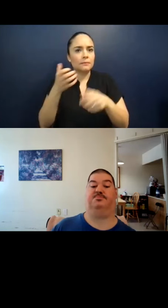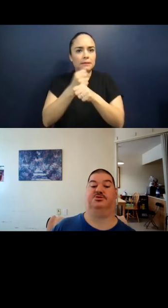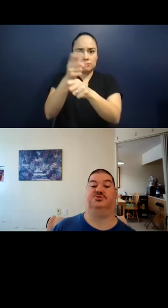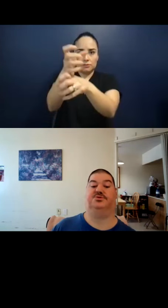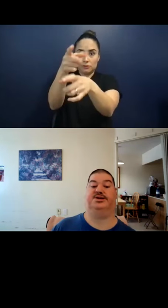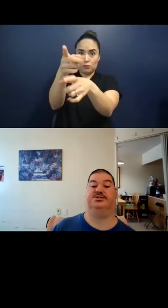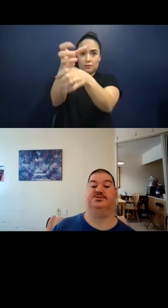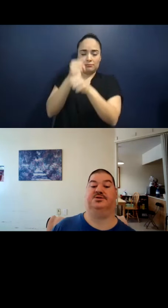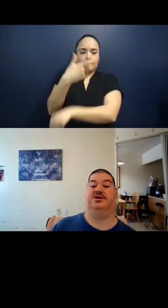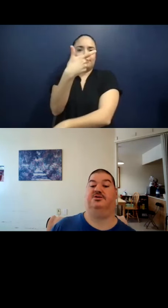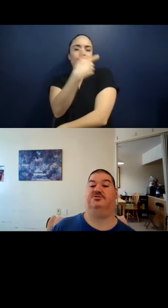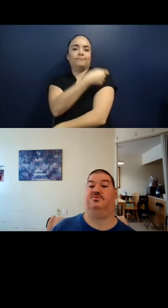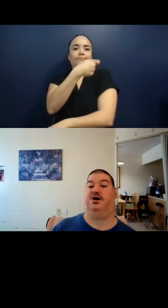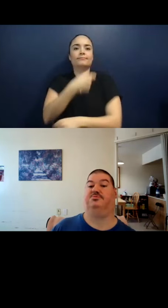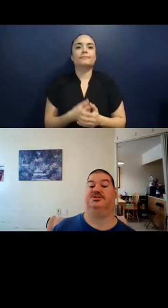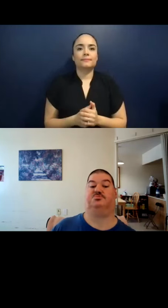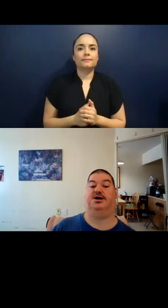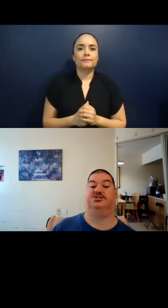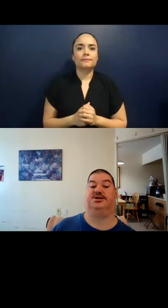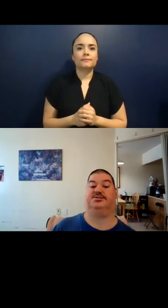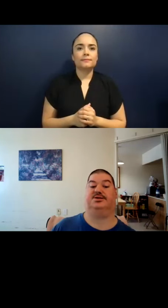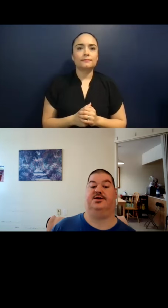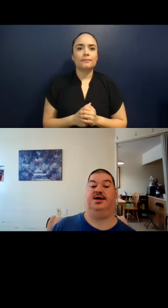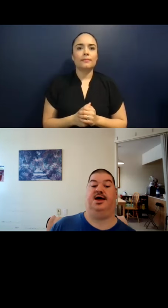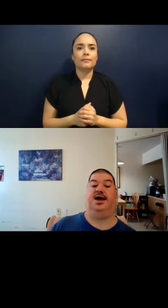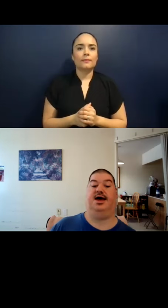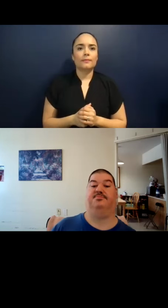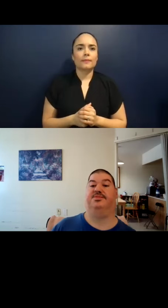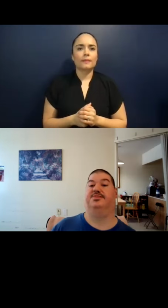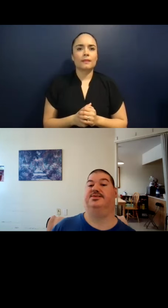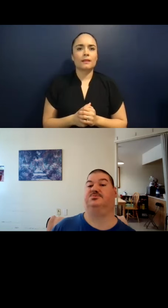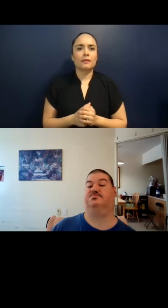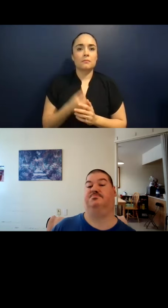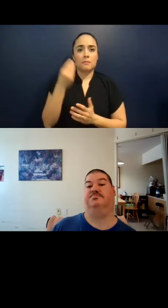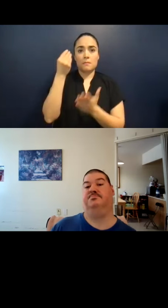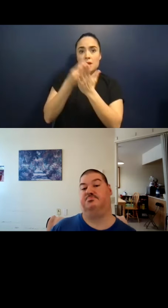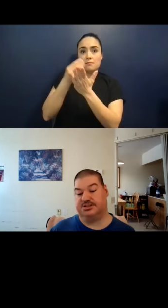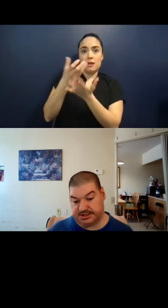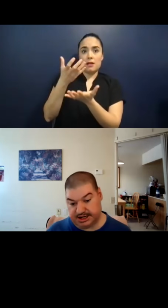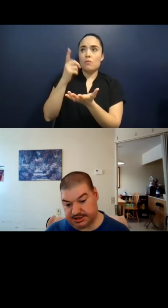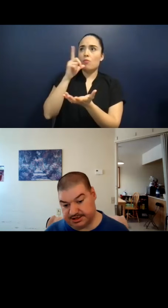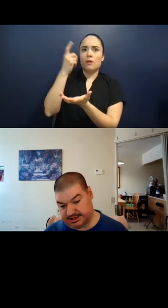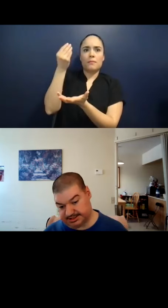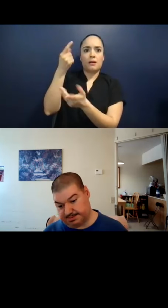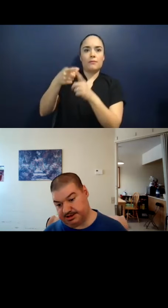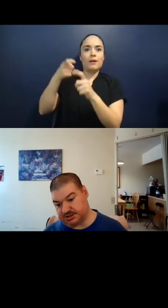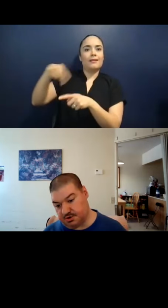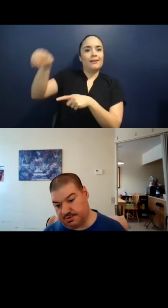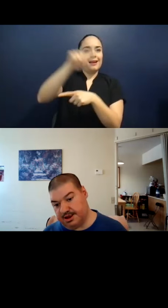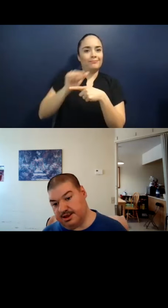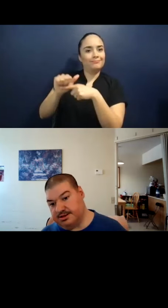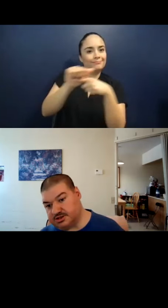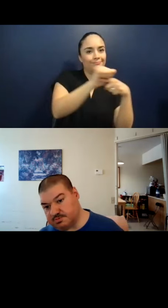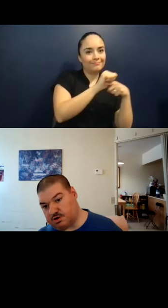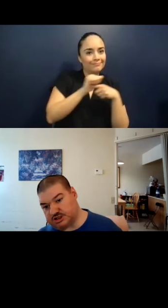, they can go and get the support they need to get the steps to get the vaccine or get vaccinated. They will be creating opportunities throughout this